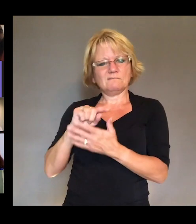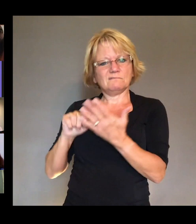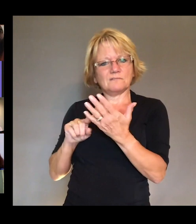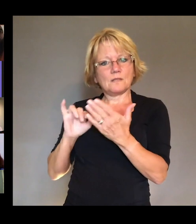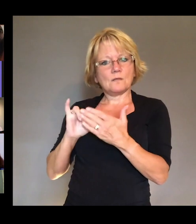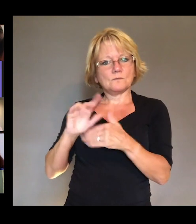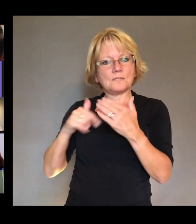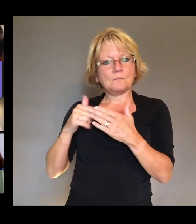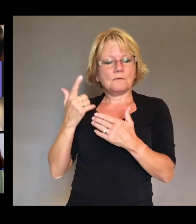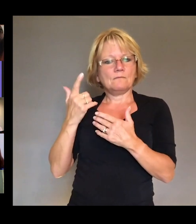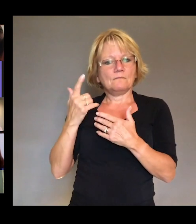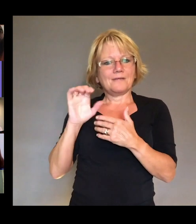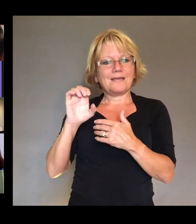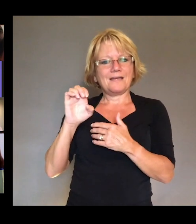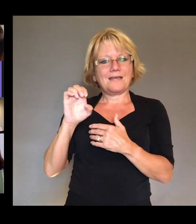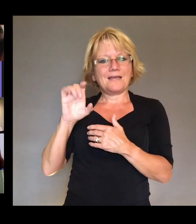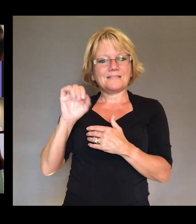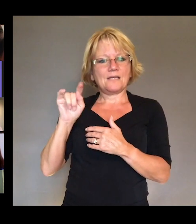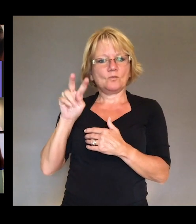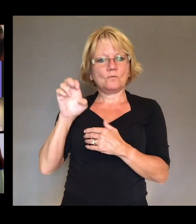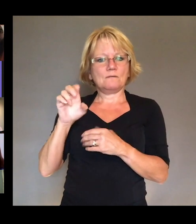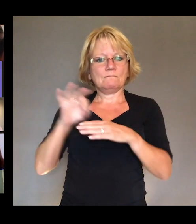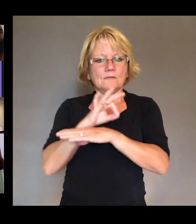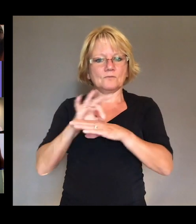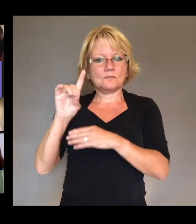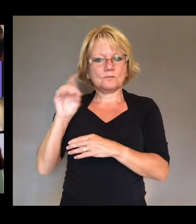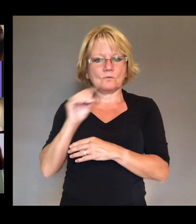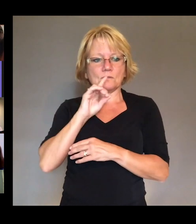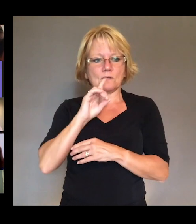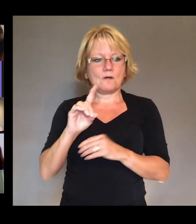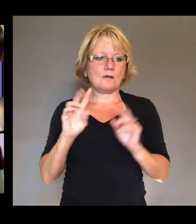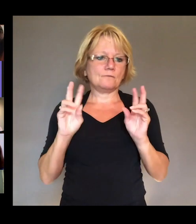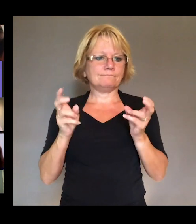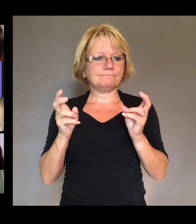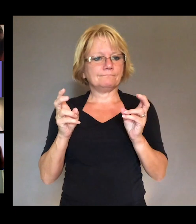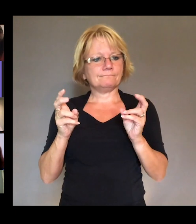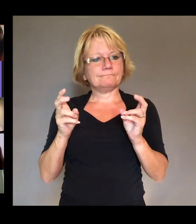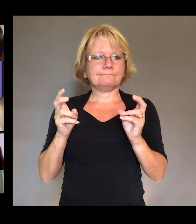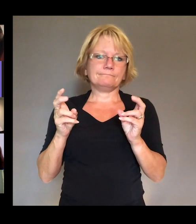and those kinds of executive functioning disorders are actually like referred to as like,